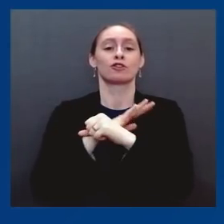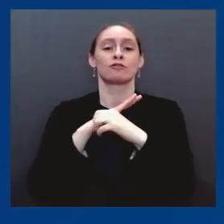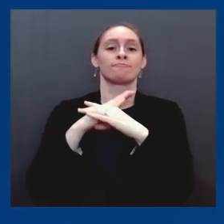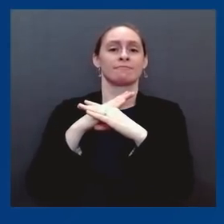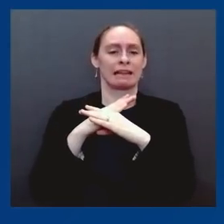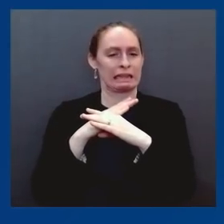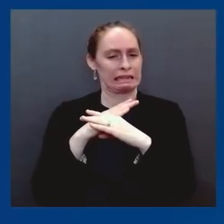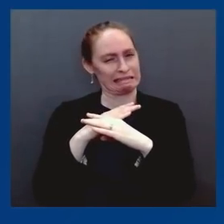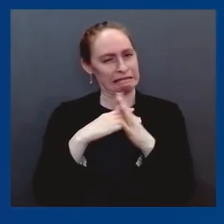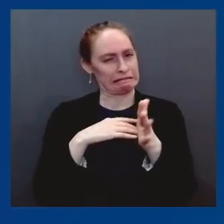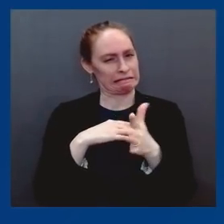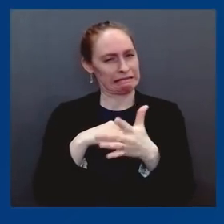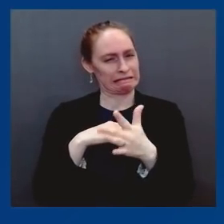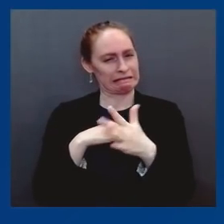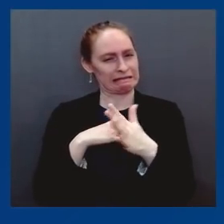of waning protection against infection.